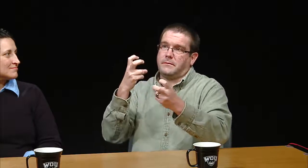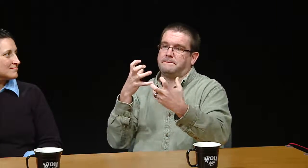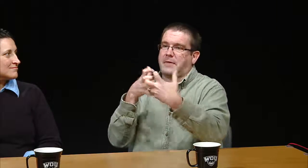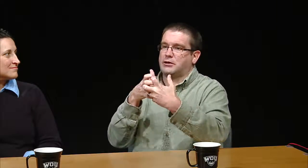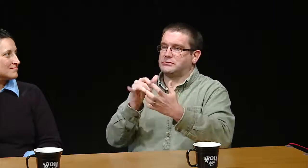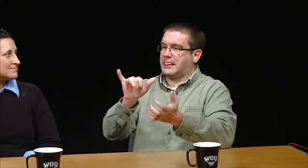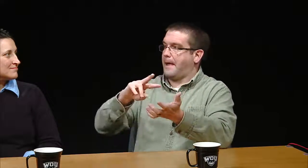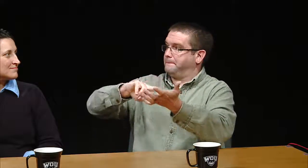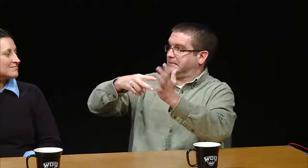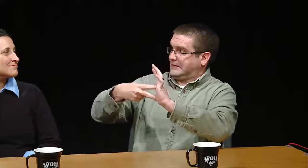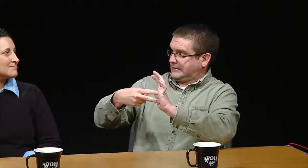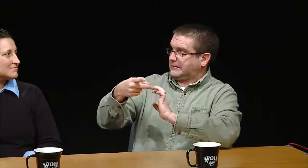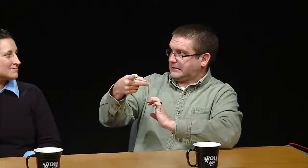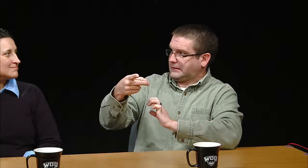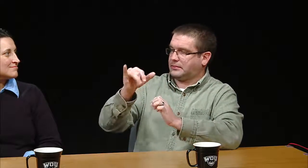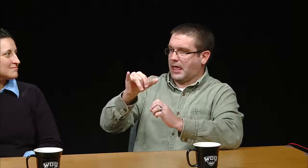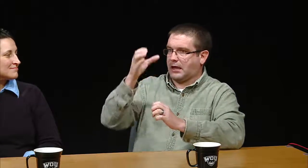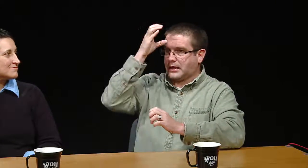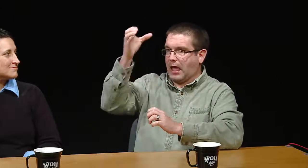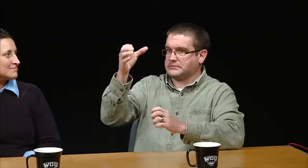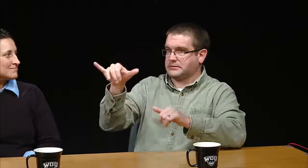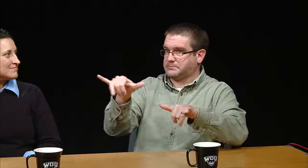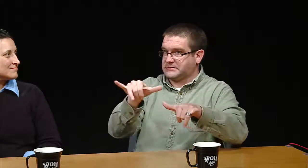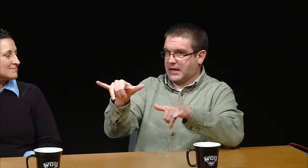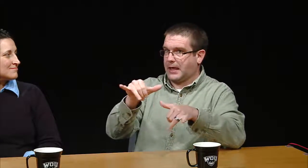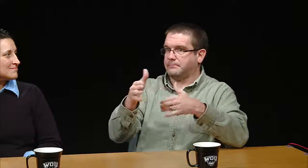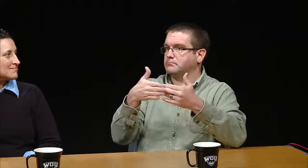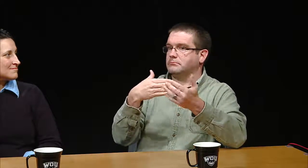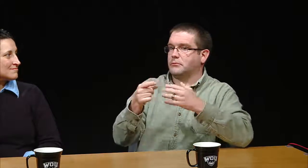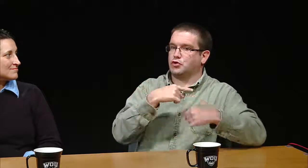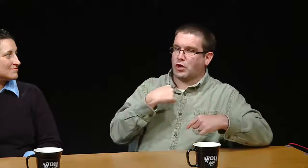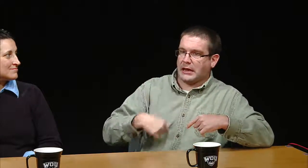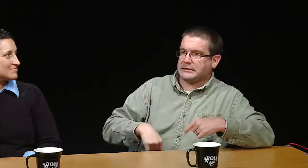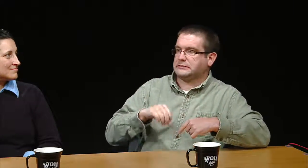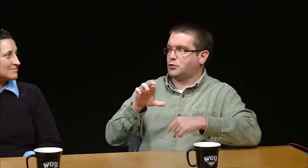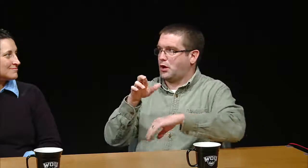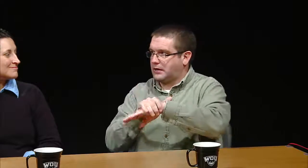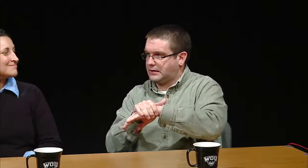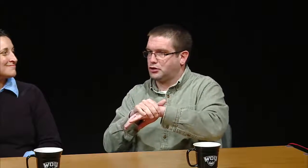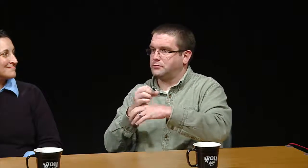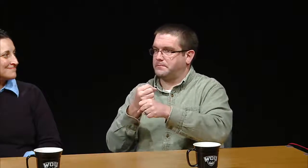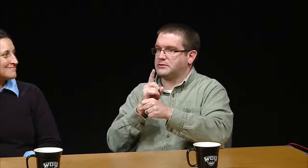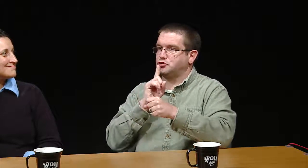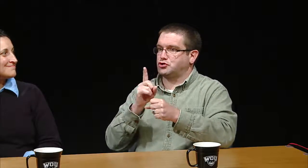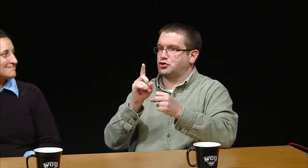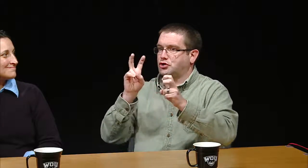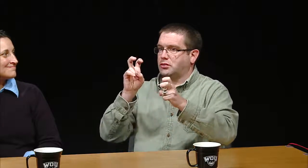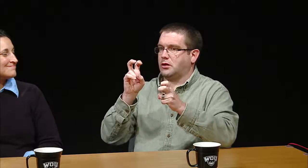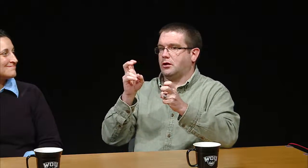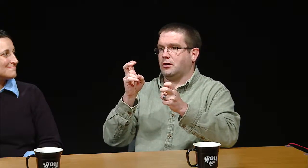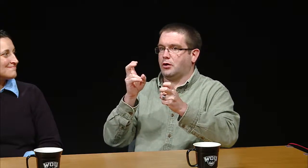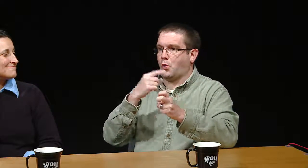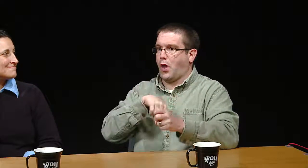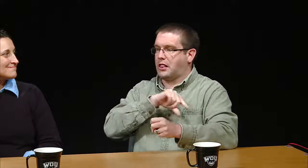and there was that five seconds when it was like, not only the person in the video's reputation, but the perception of his son,